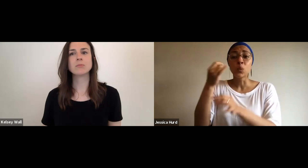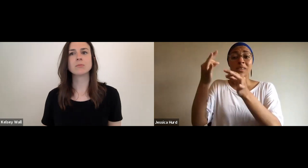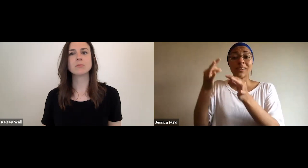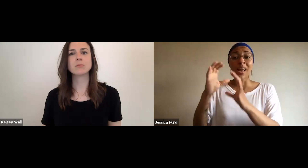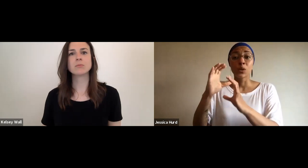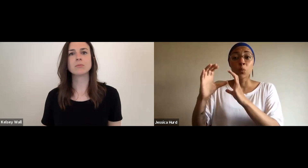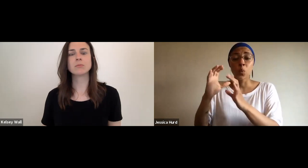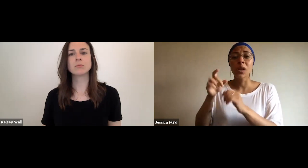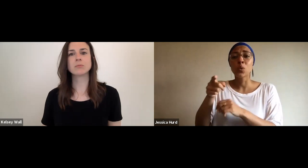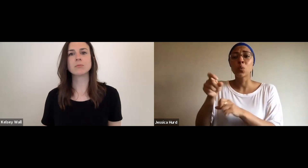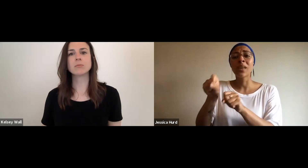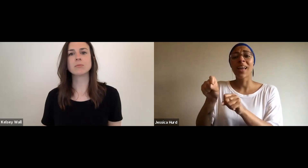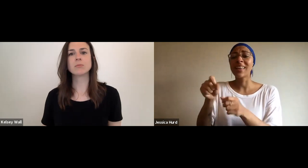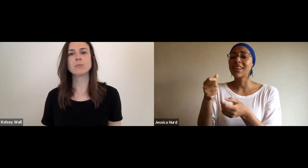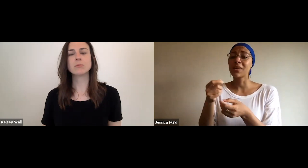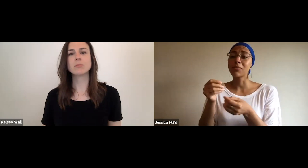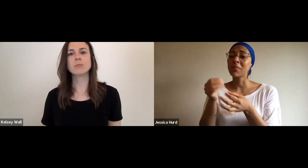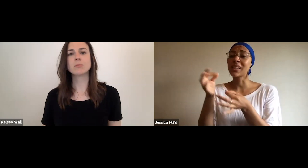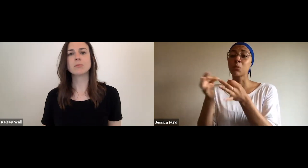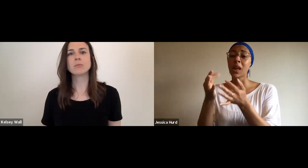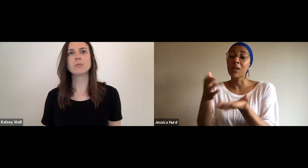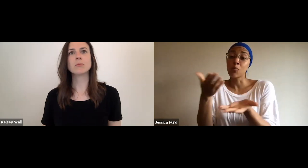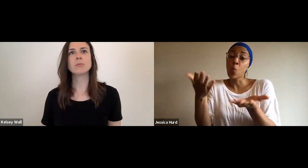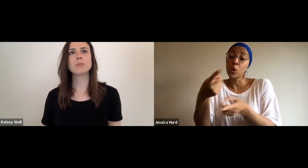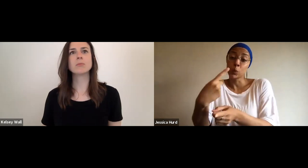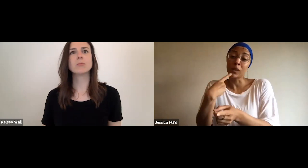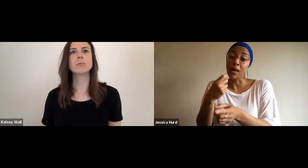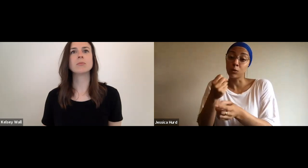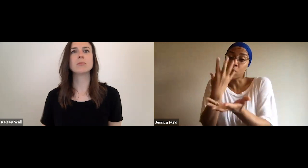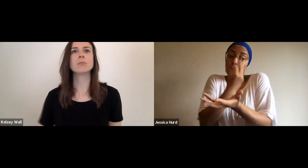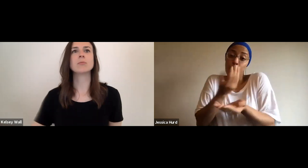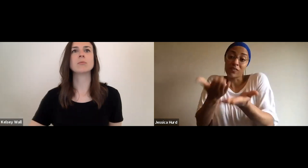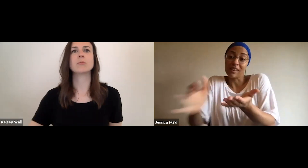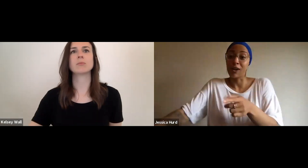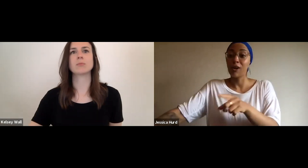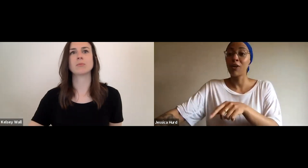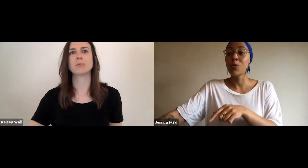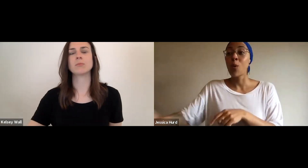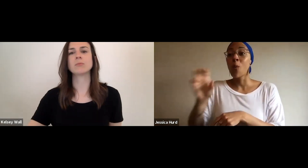The first thing is for communication, and if we're deciding to communicate, you need to explain what--